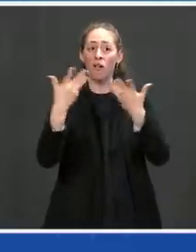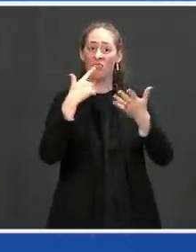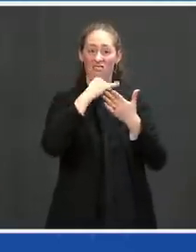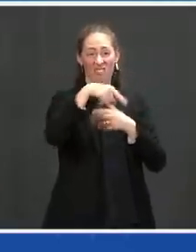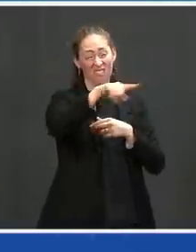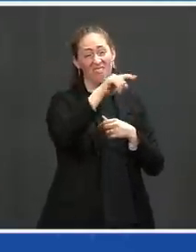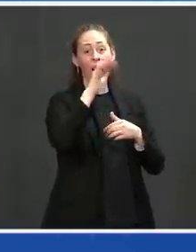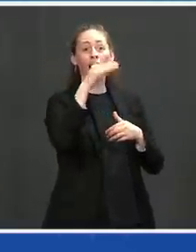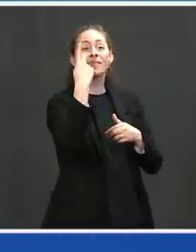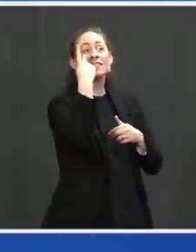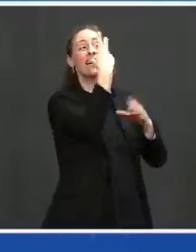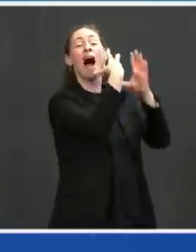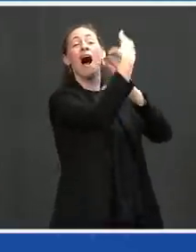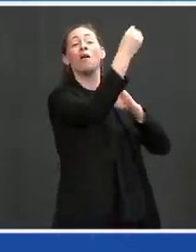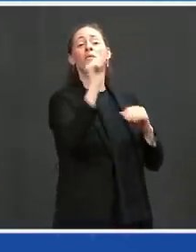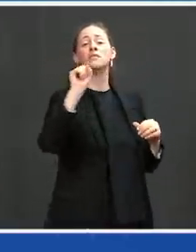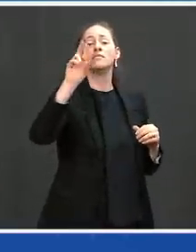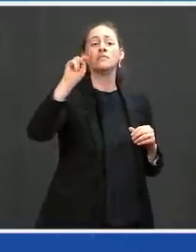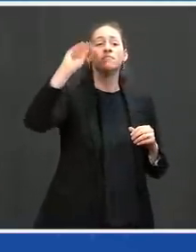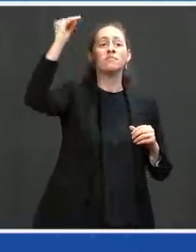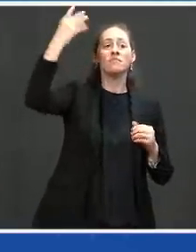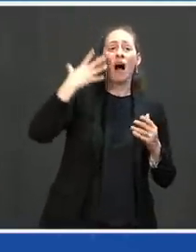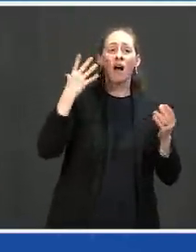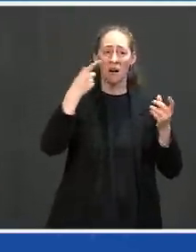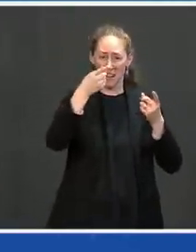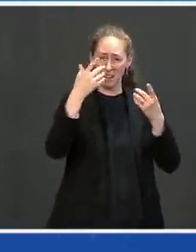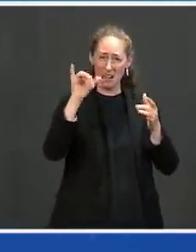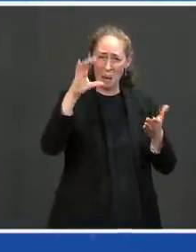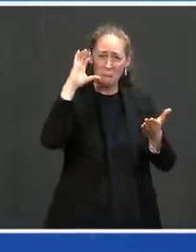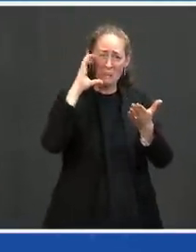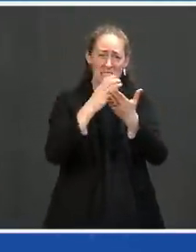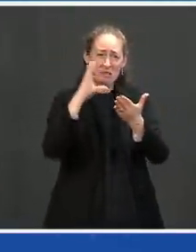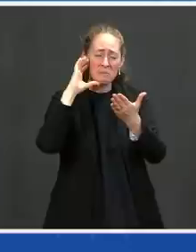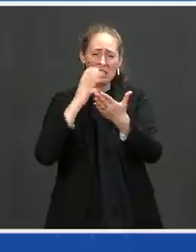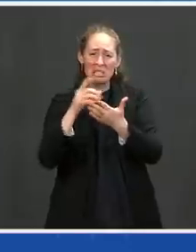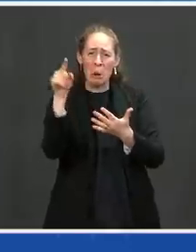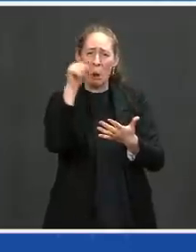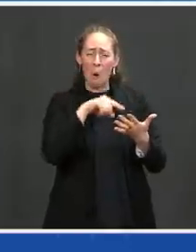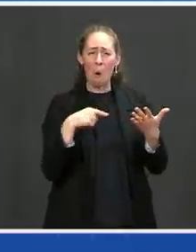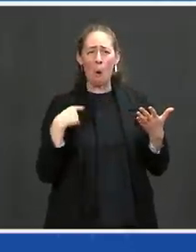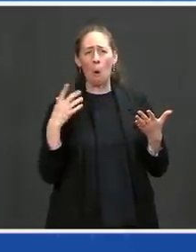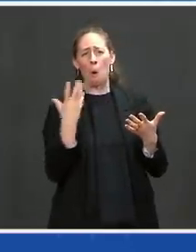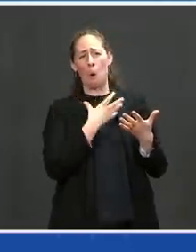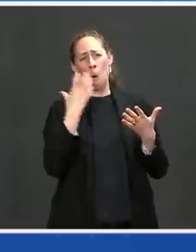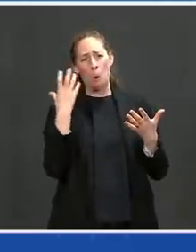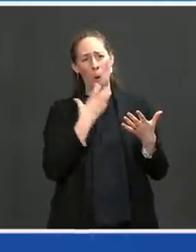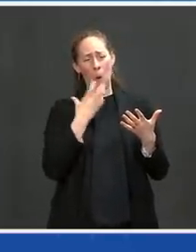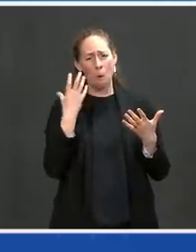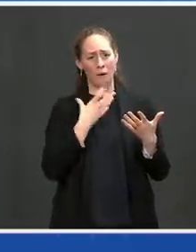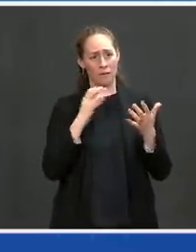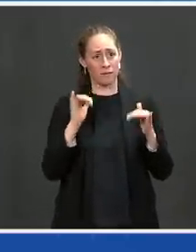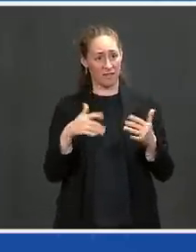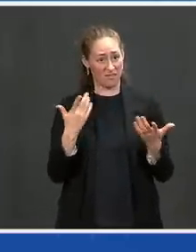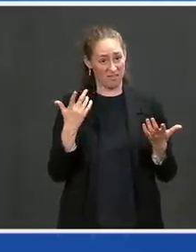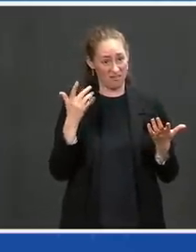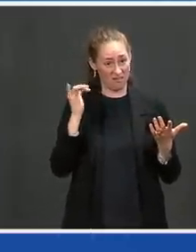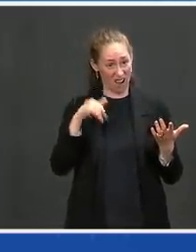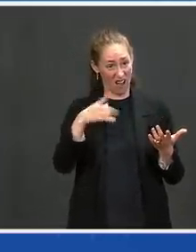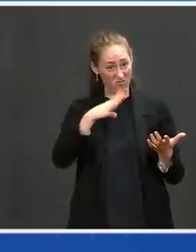that have come out from that particular facility? Is what's happening inside acceptable to you? And when is this going to be fixed?